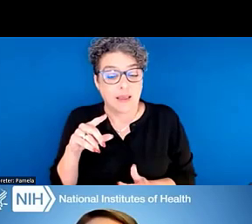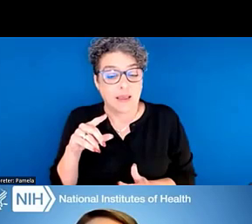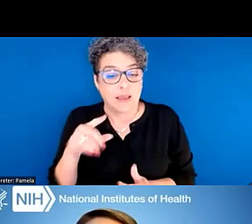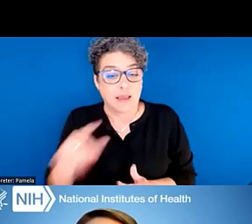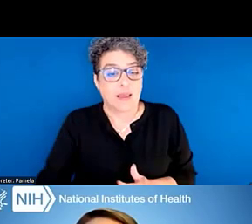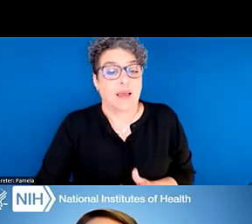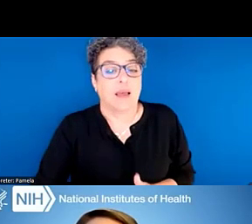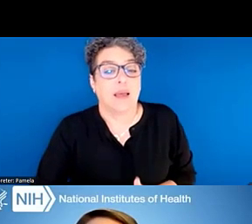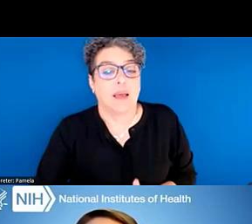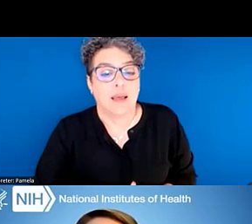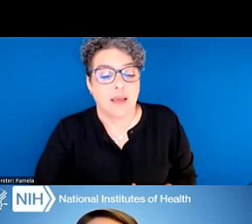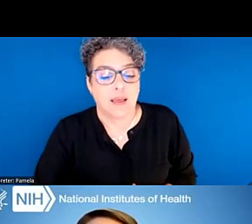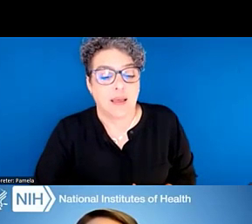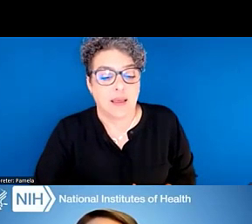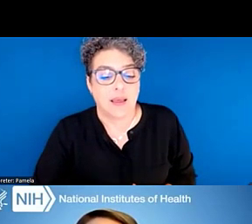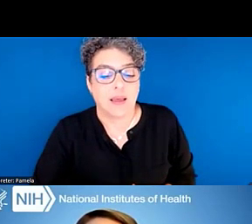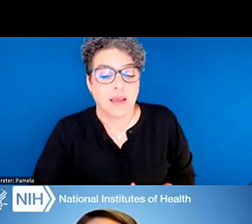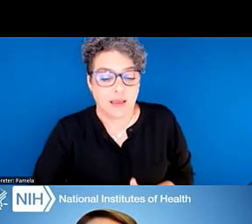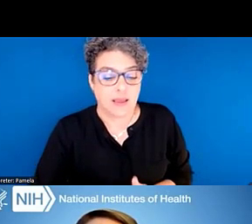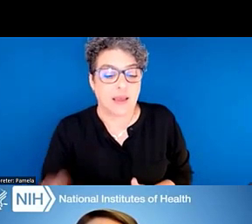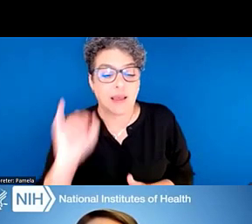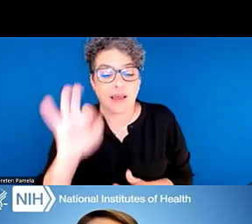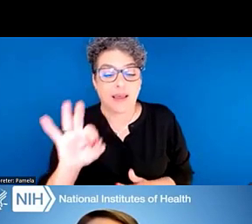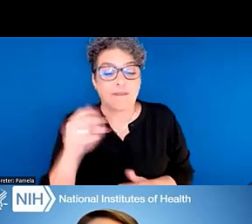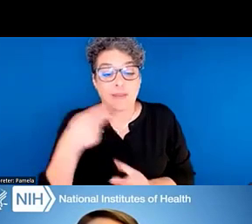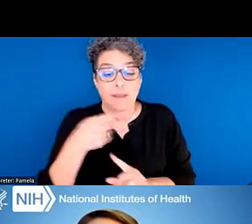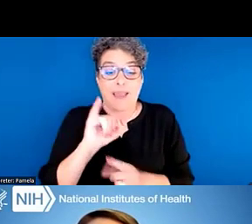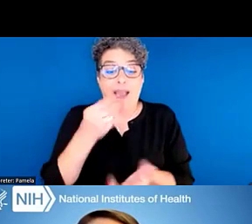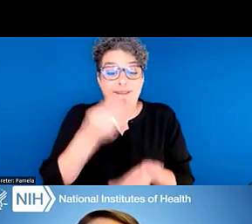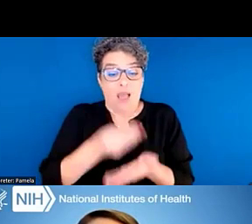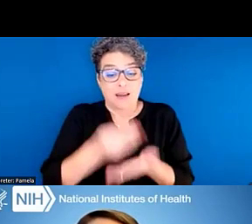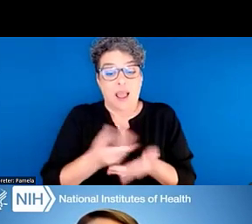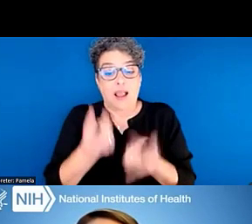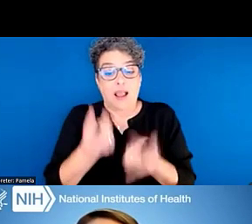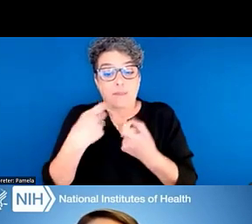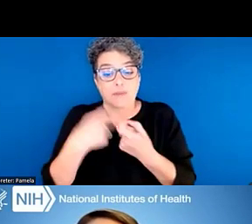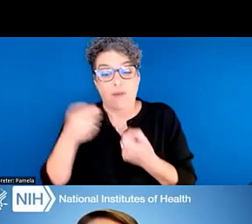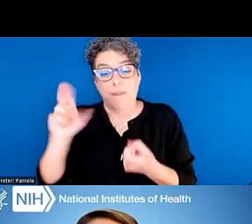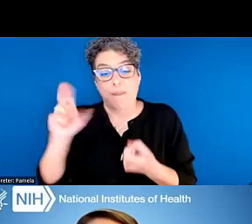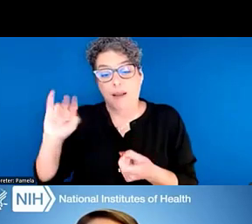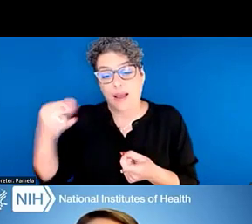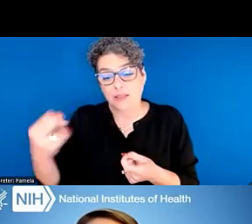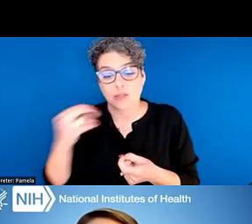If the funding comes from non-NIH sources, ORI does not have jurisdiction over it.